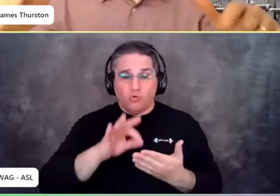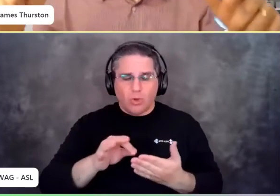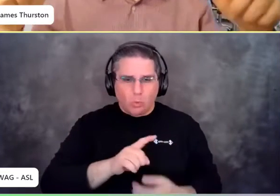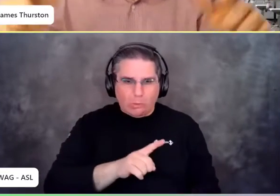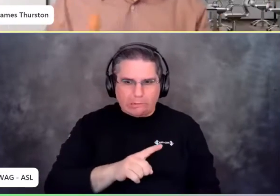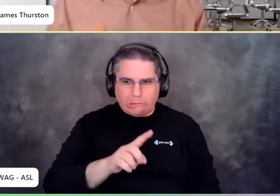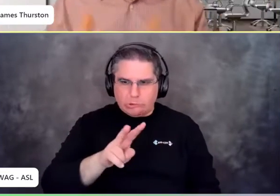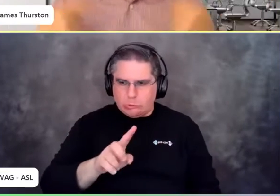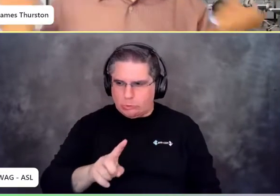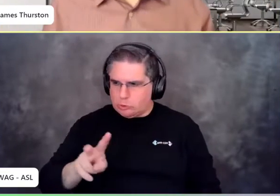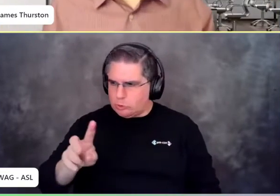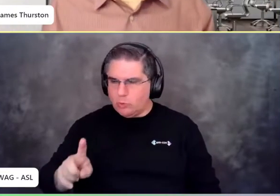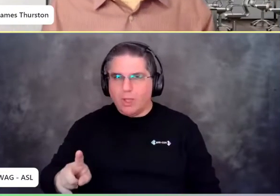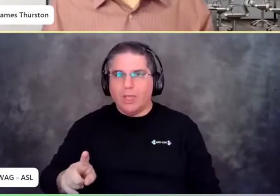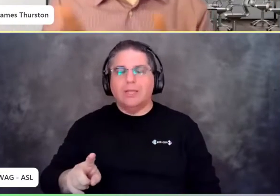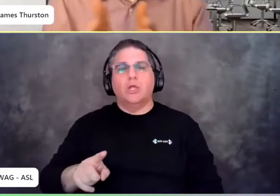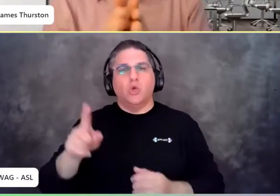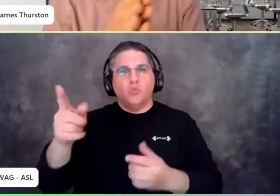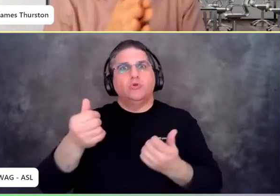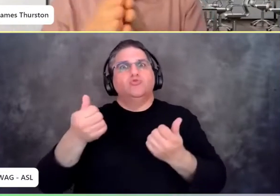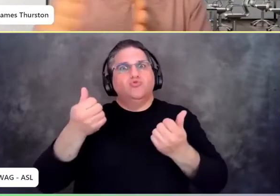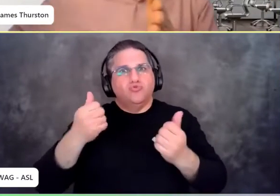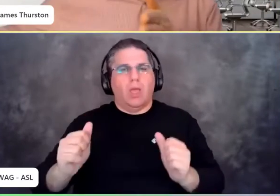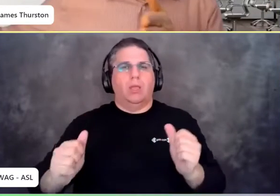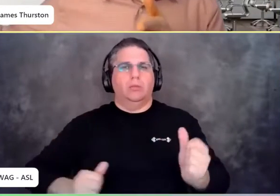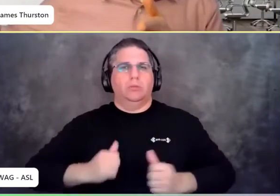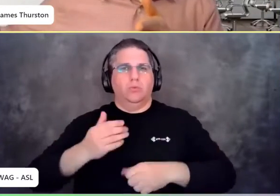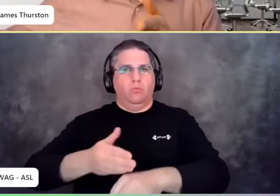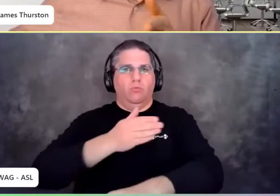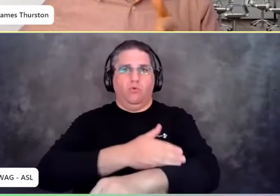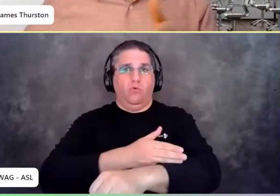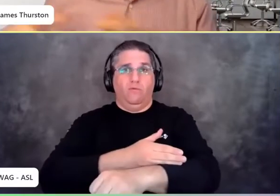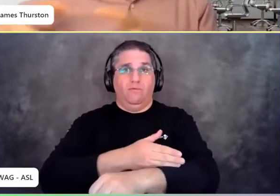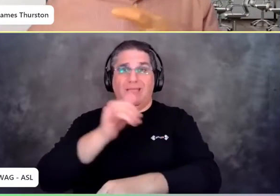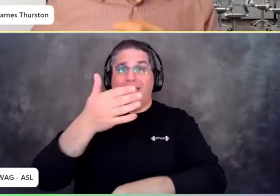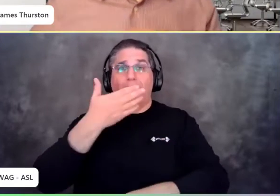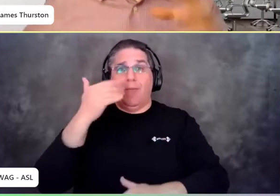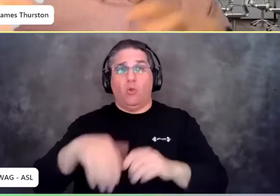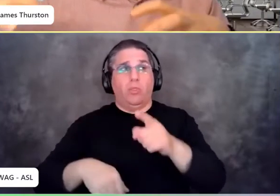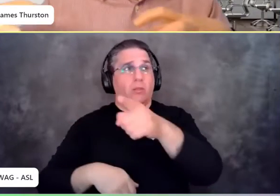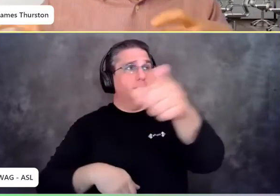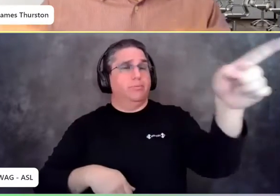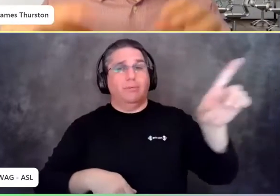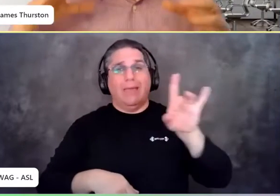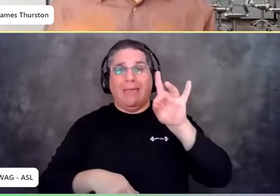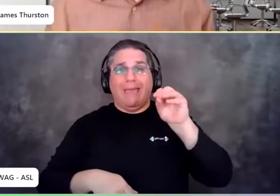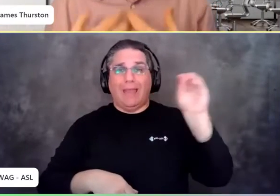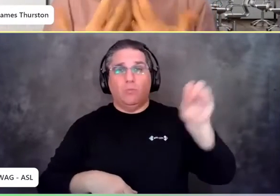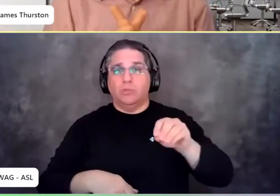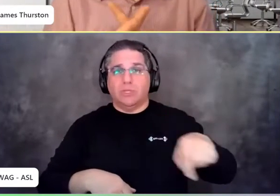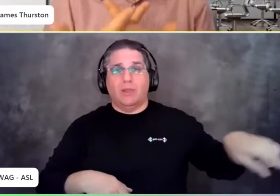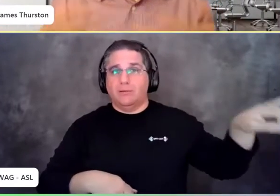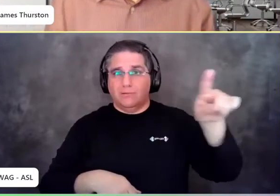it doesn't matter if you're getting lots of ones and twos across the variables, you're at the table, you're trying to